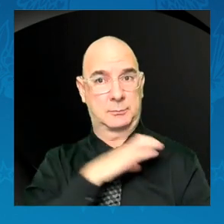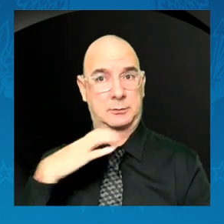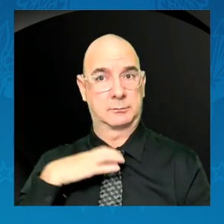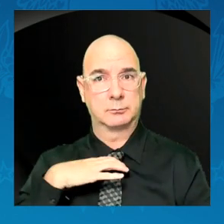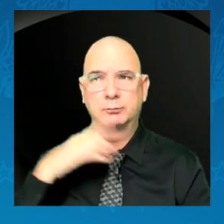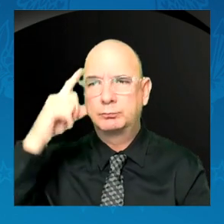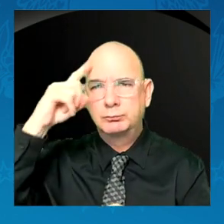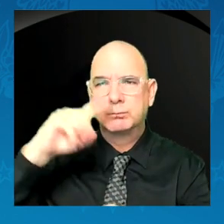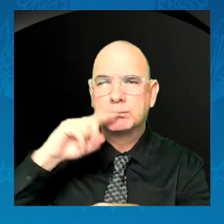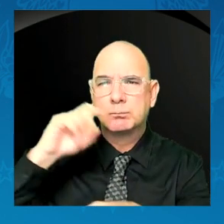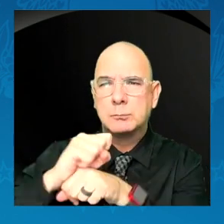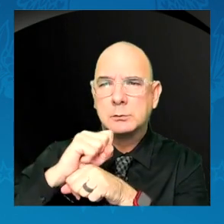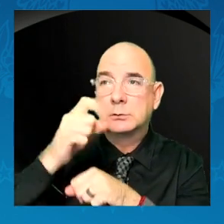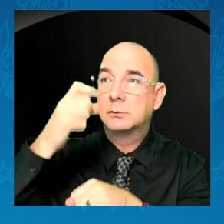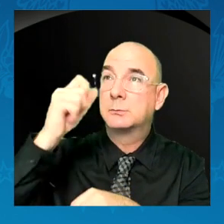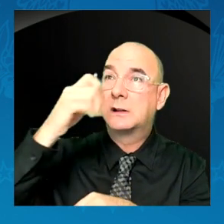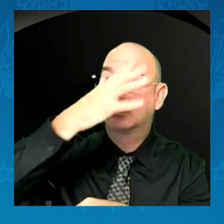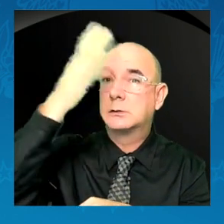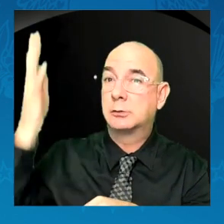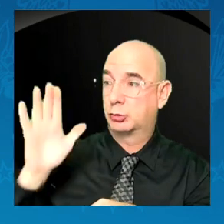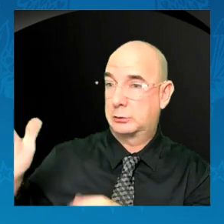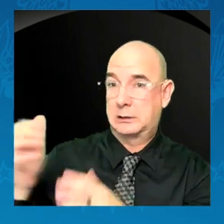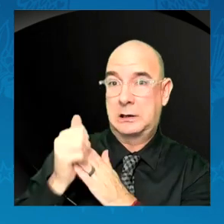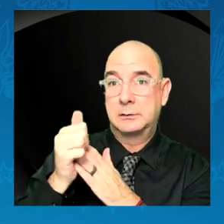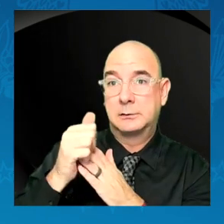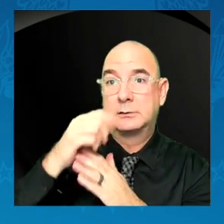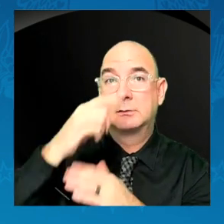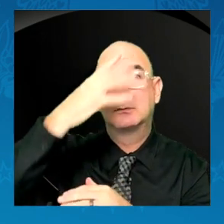on the world stage and here in the U.S. has been